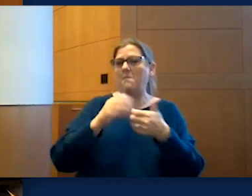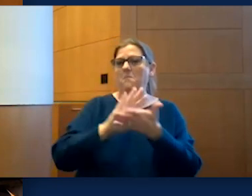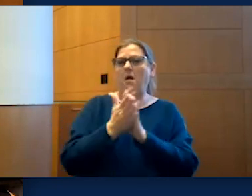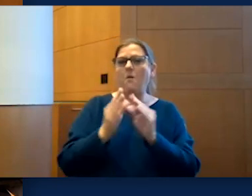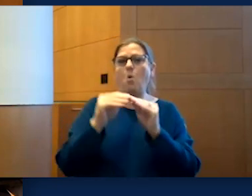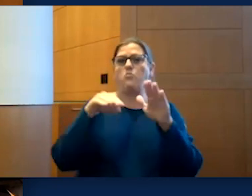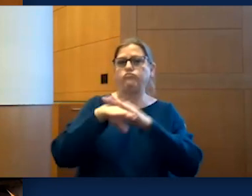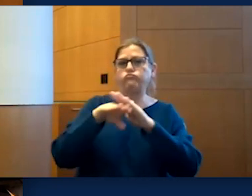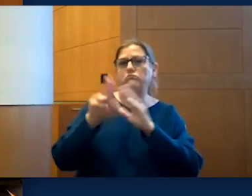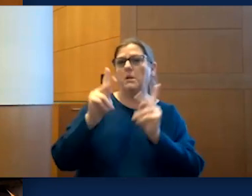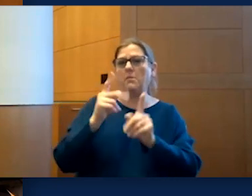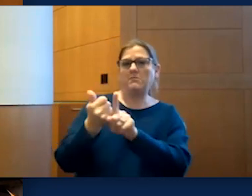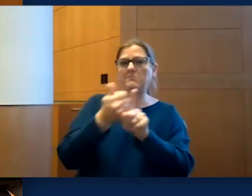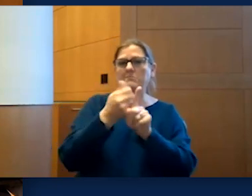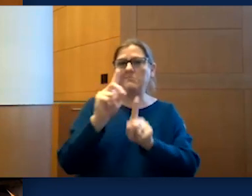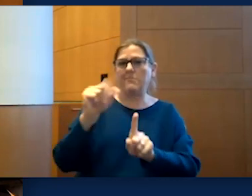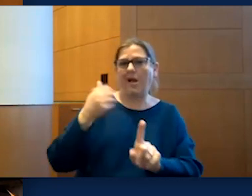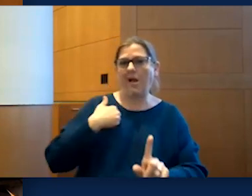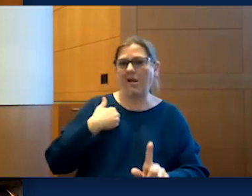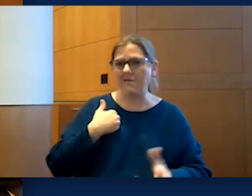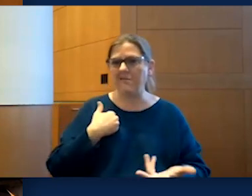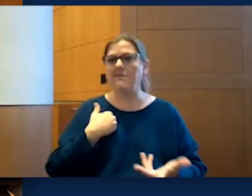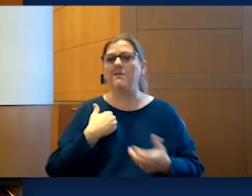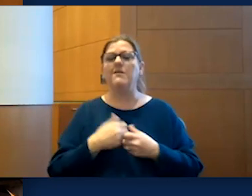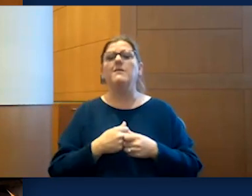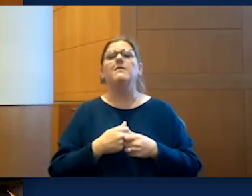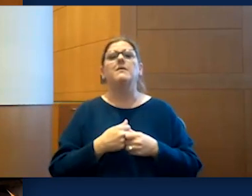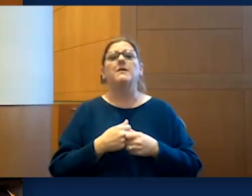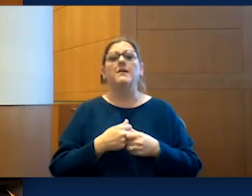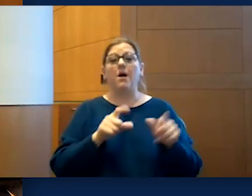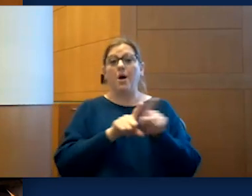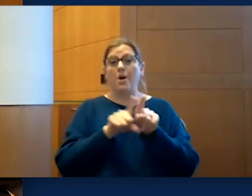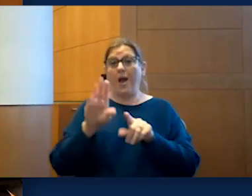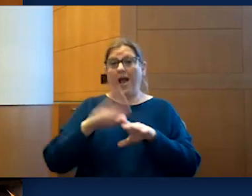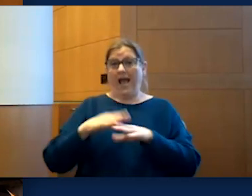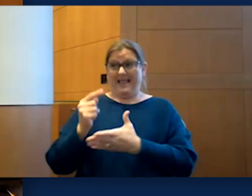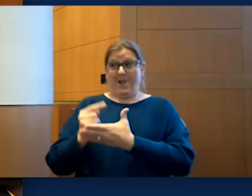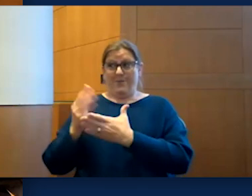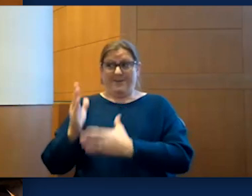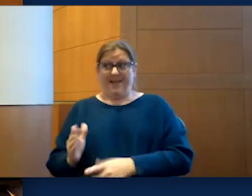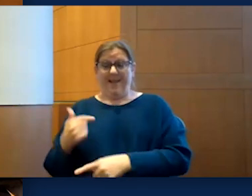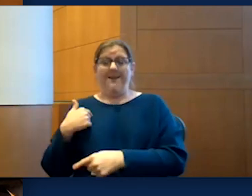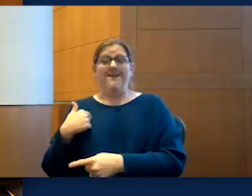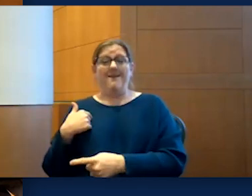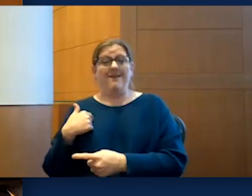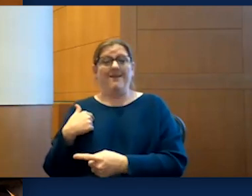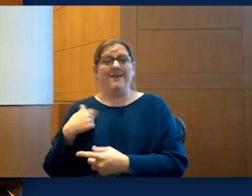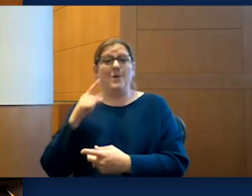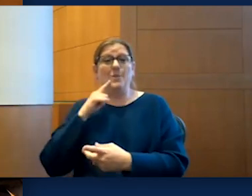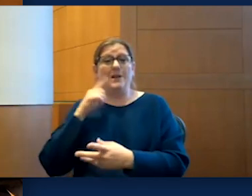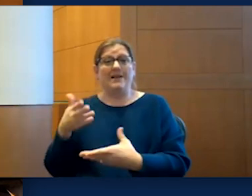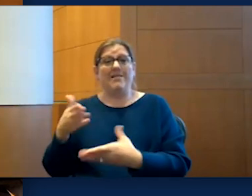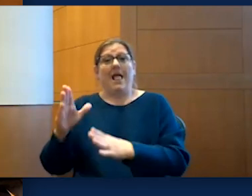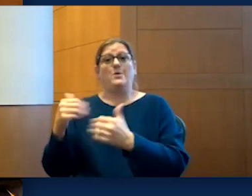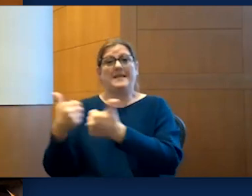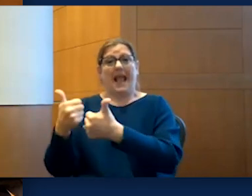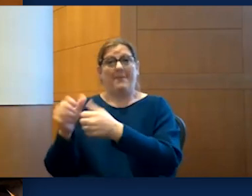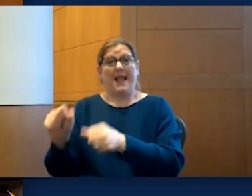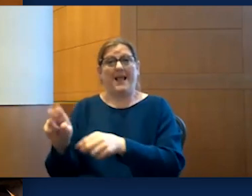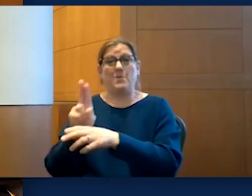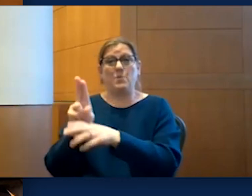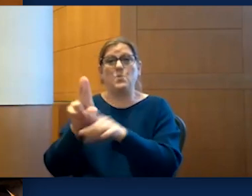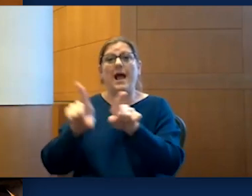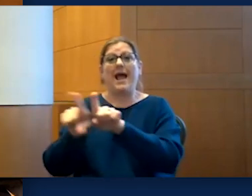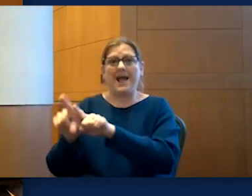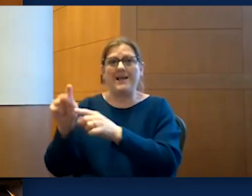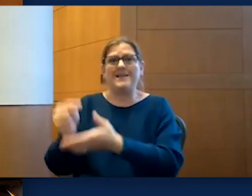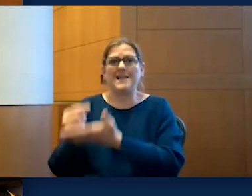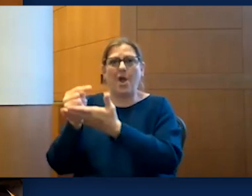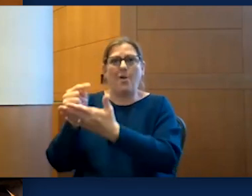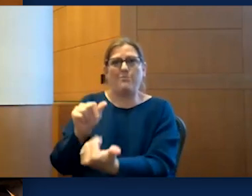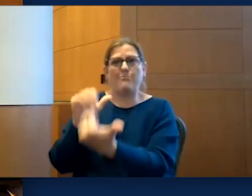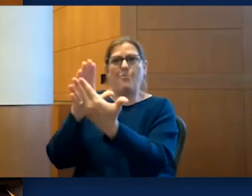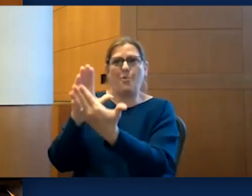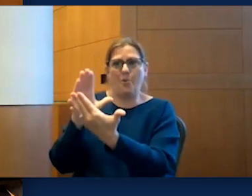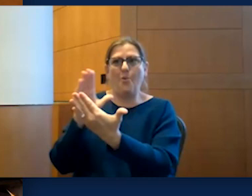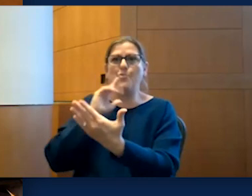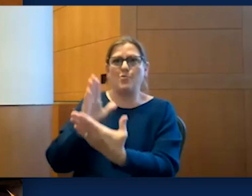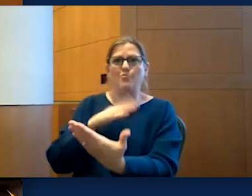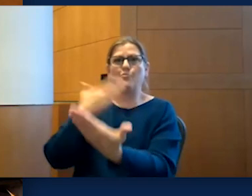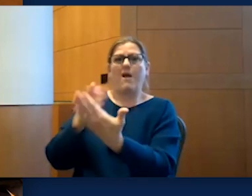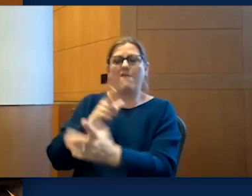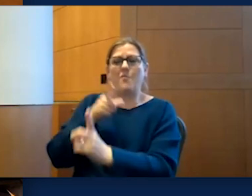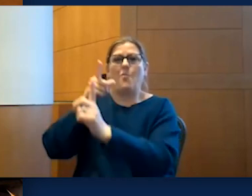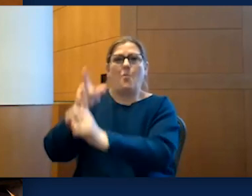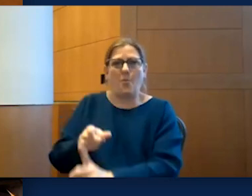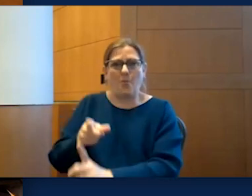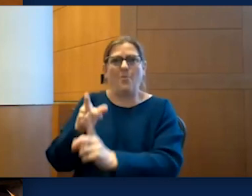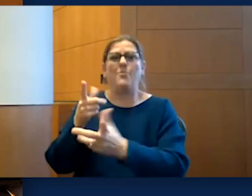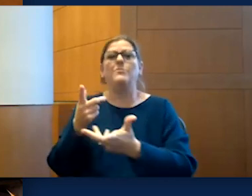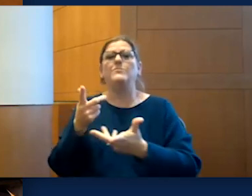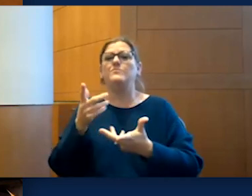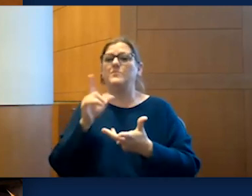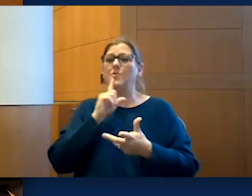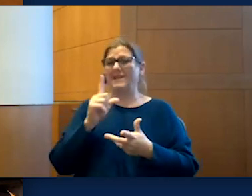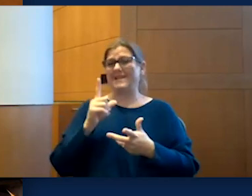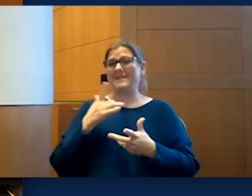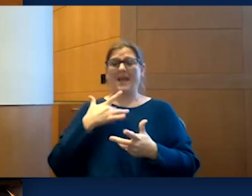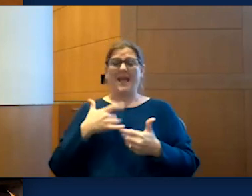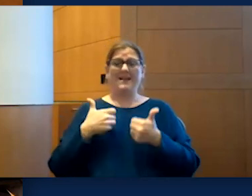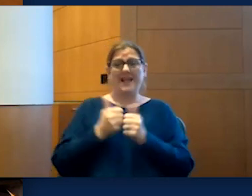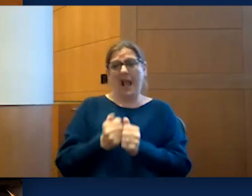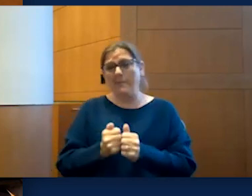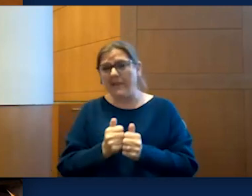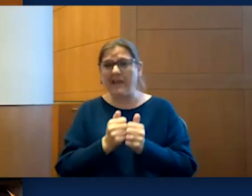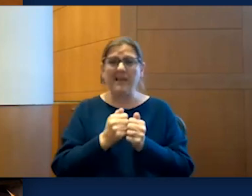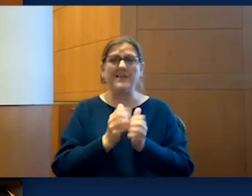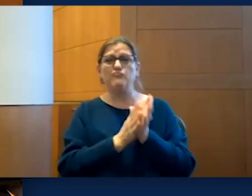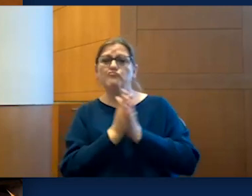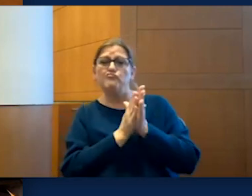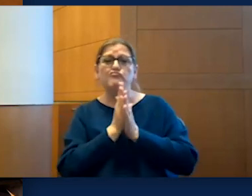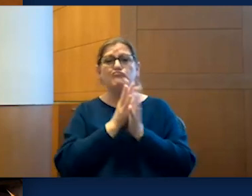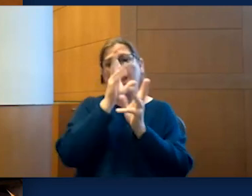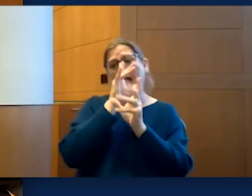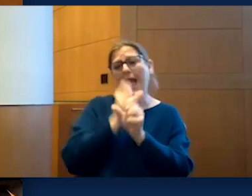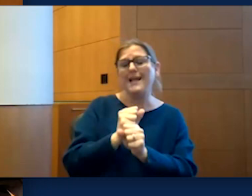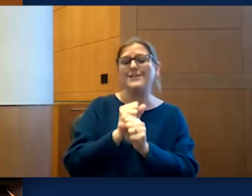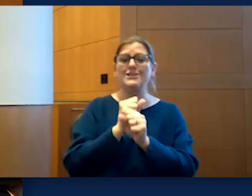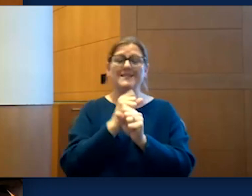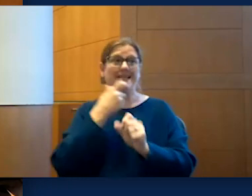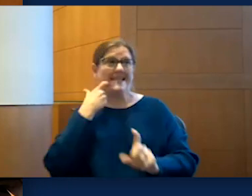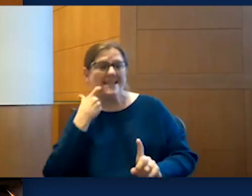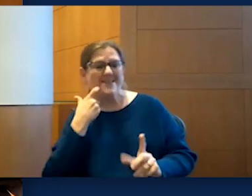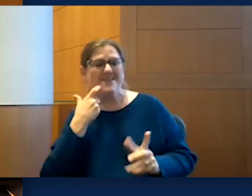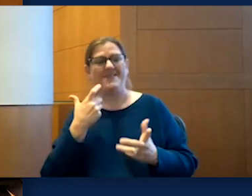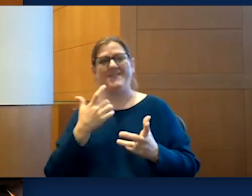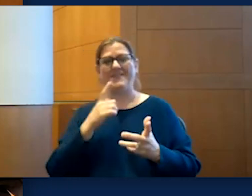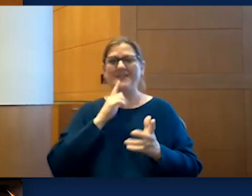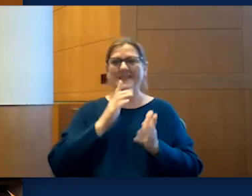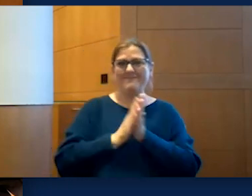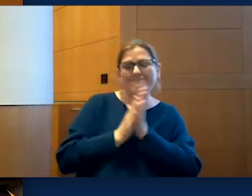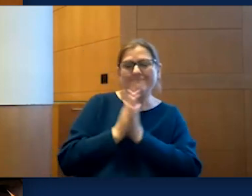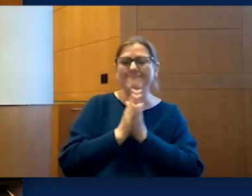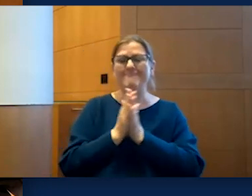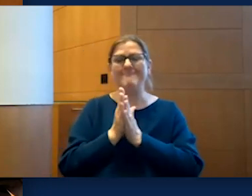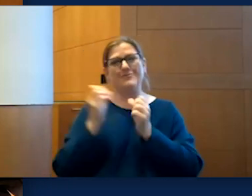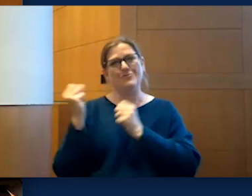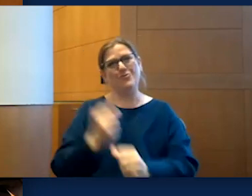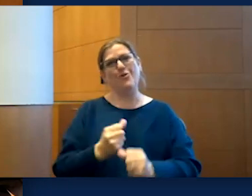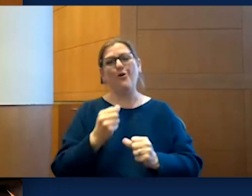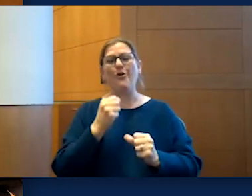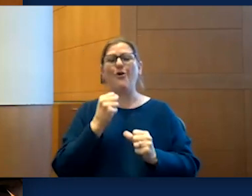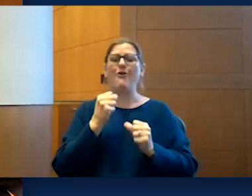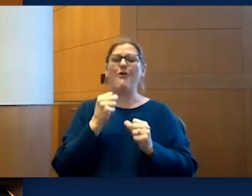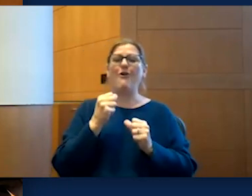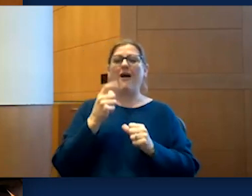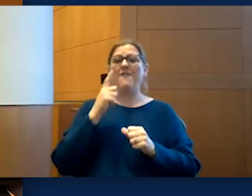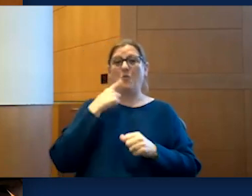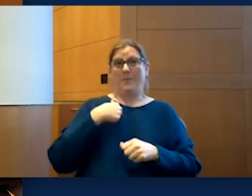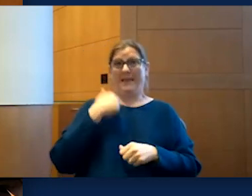And then also on the therapeutic side, it allows for gaming to be used as a therapeutic method to reach therapeutic goals. And just the nature of gaming is that it's enticing, engaging, and addictive. And such a good motivational tool.